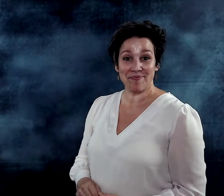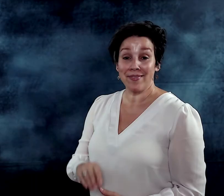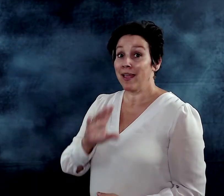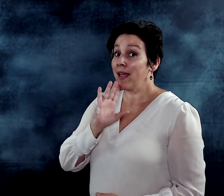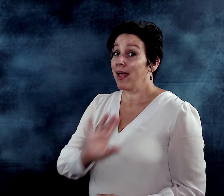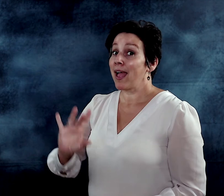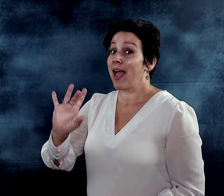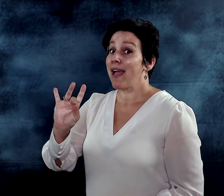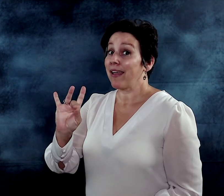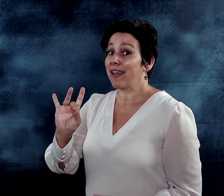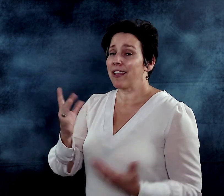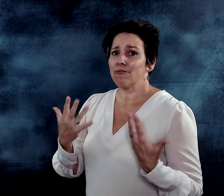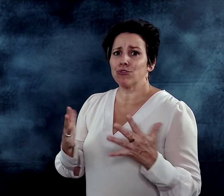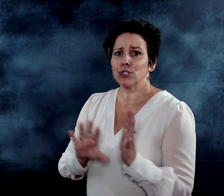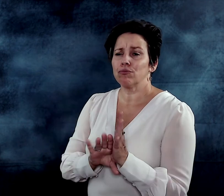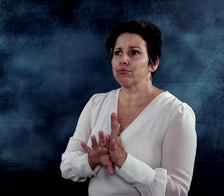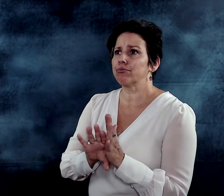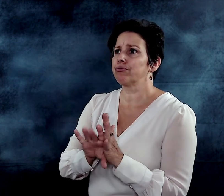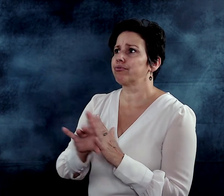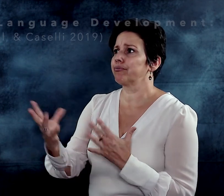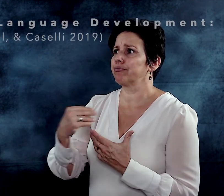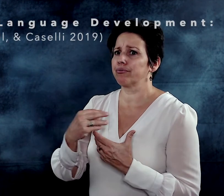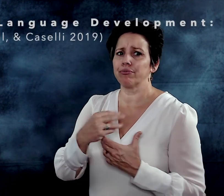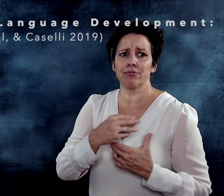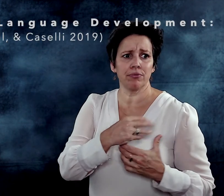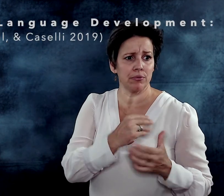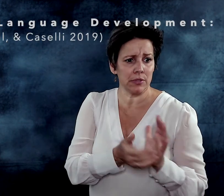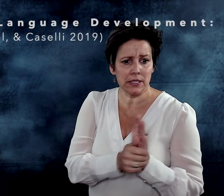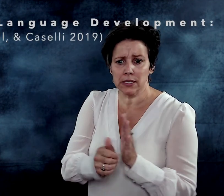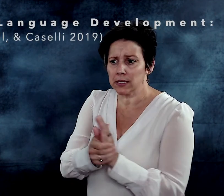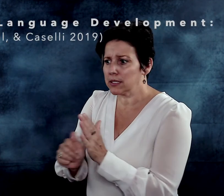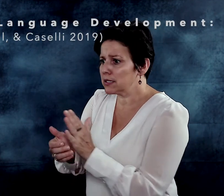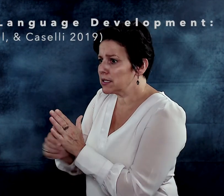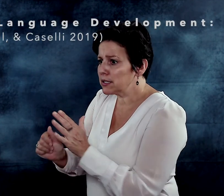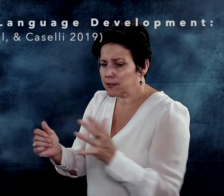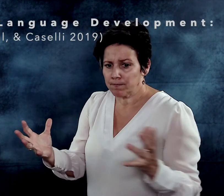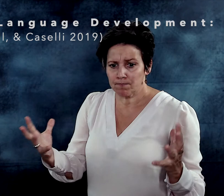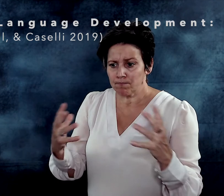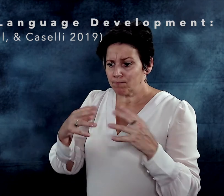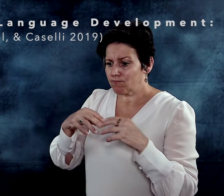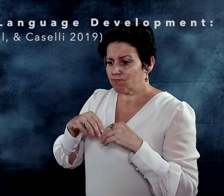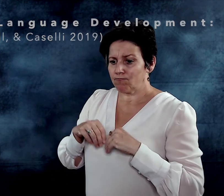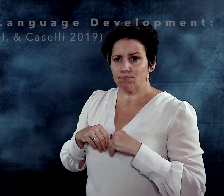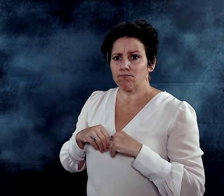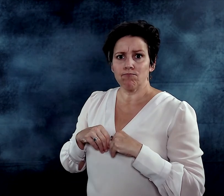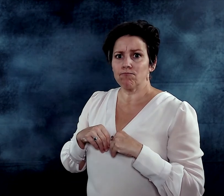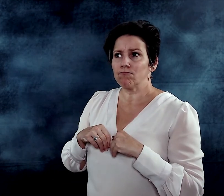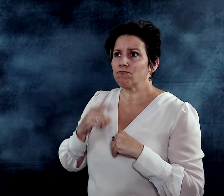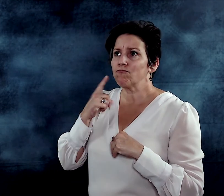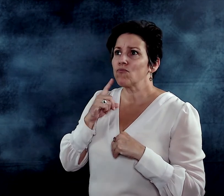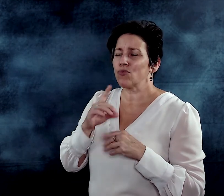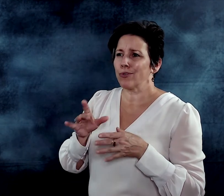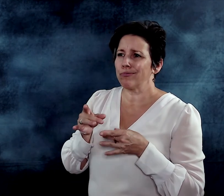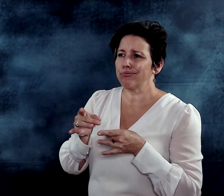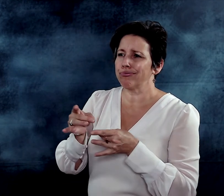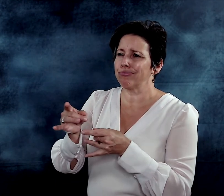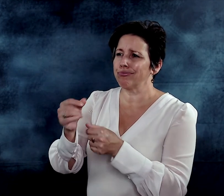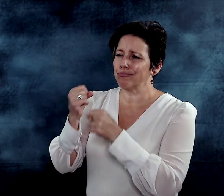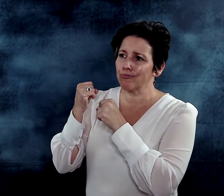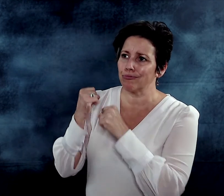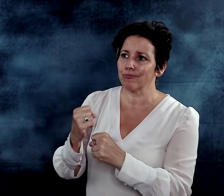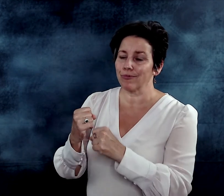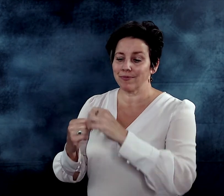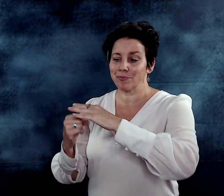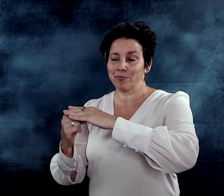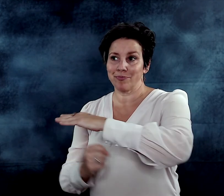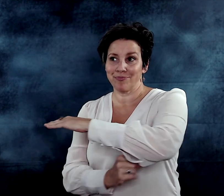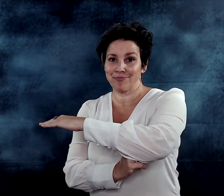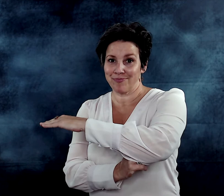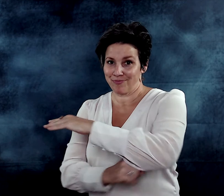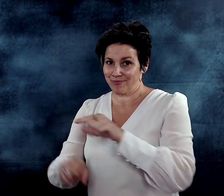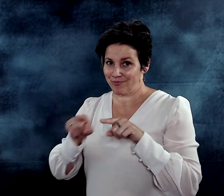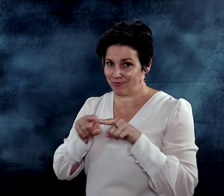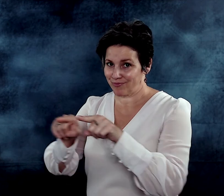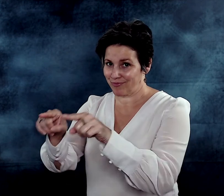And by the age of eight, to have the skills of dual language foundation.